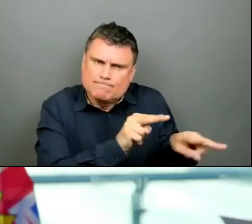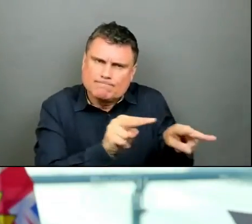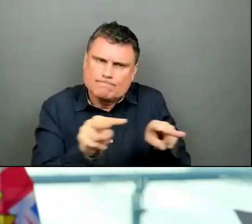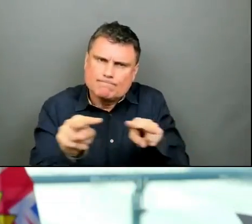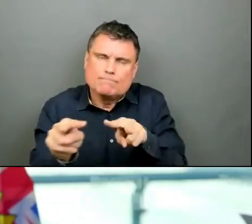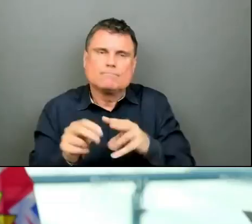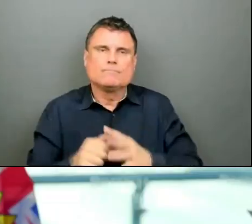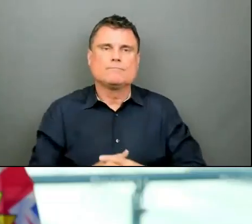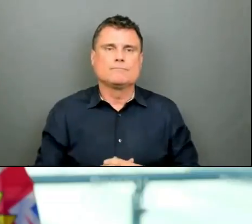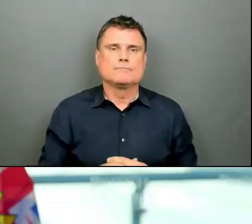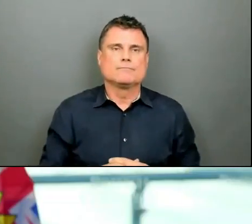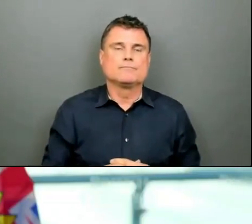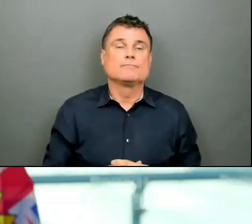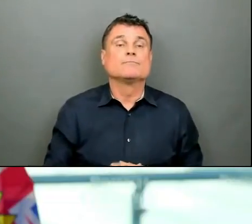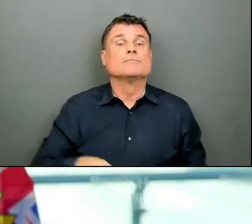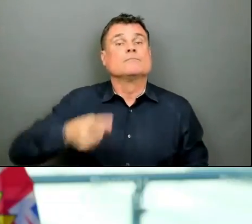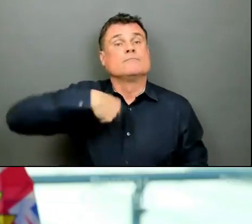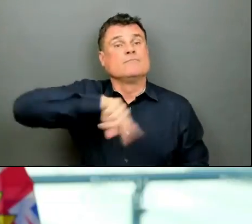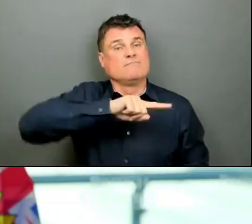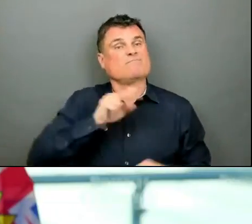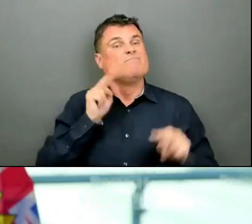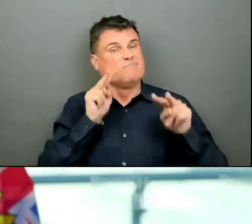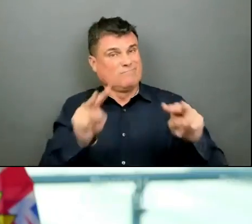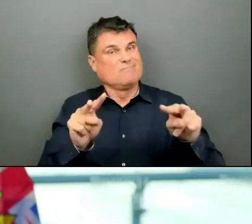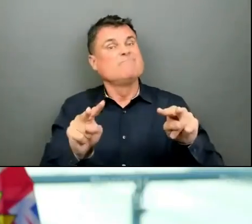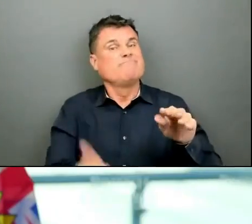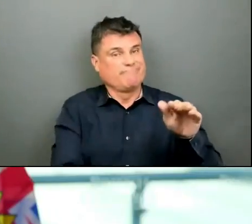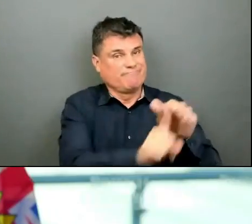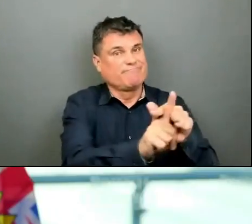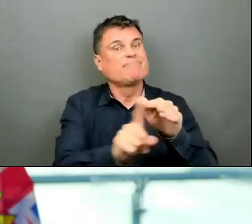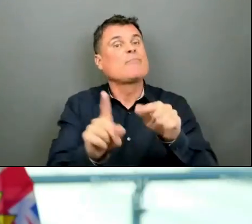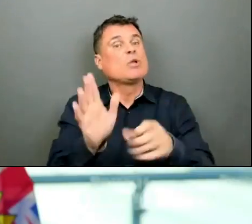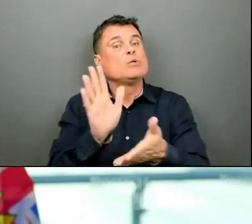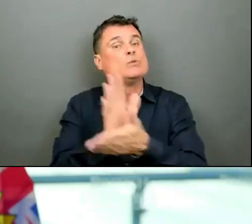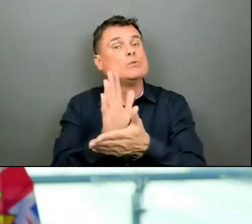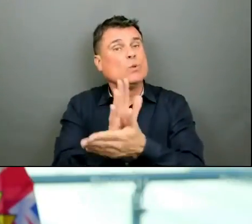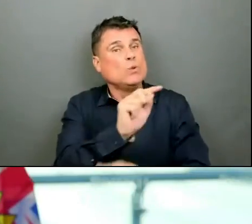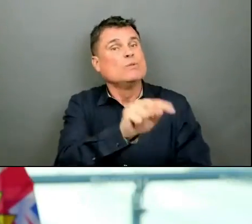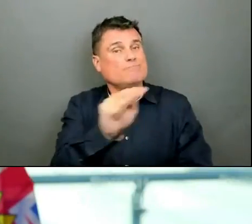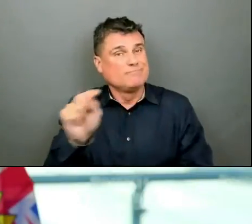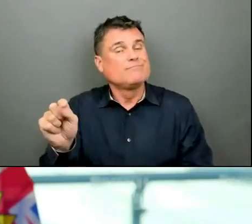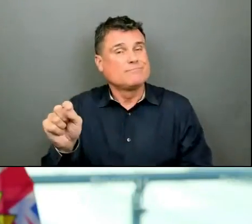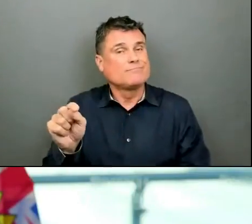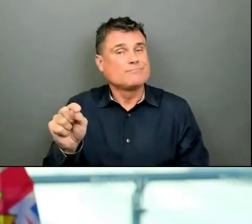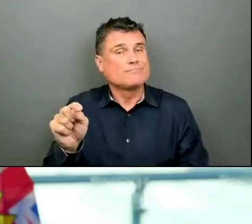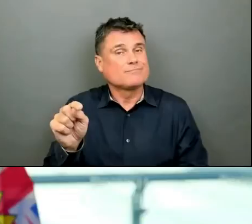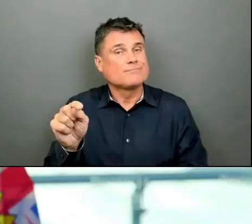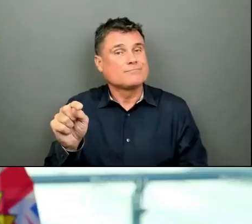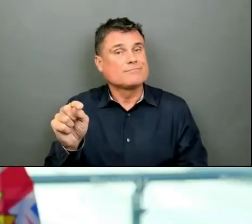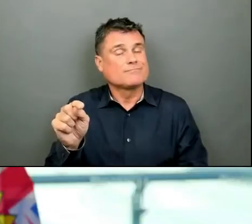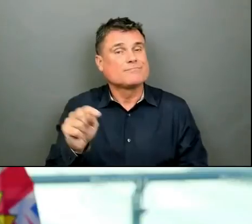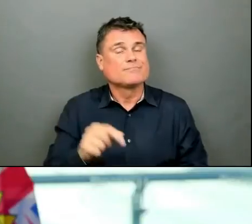all age groups in the community, we are seeing increases in children as well. And we are following that carefully.